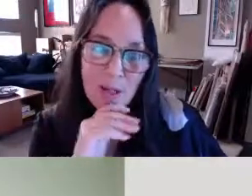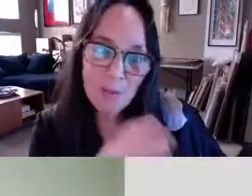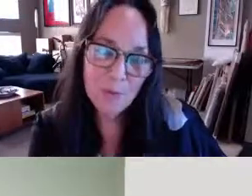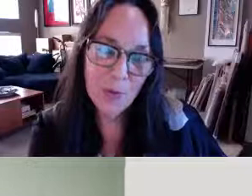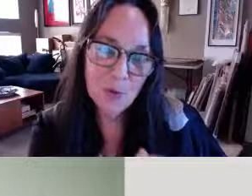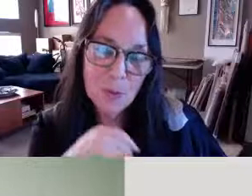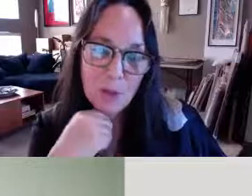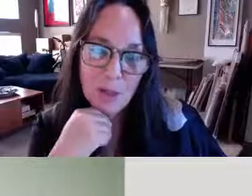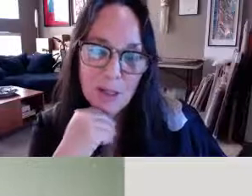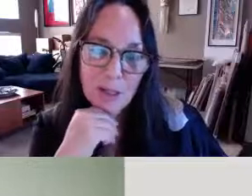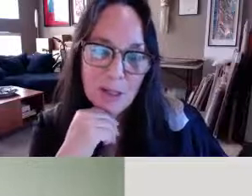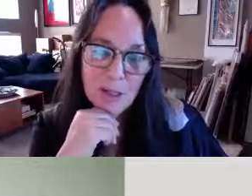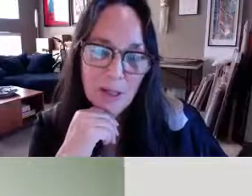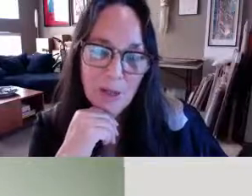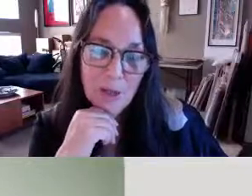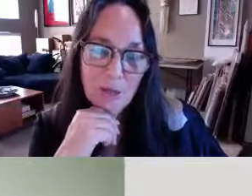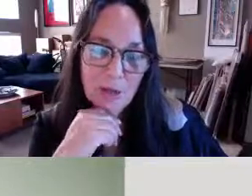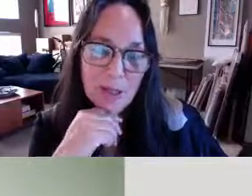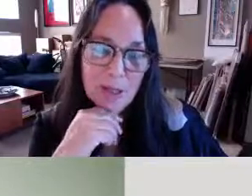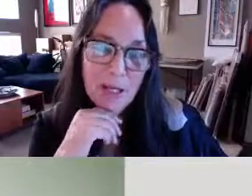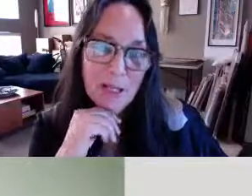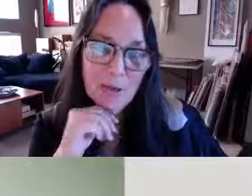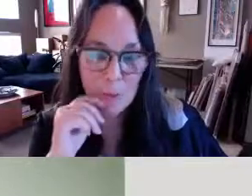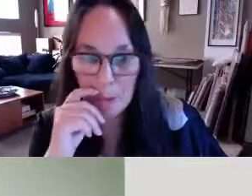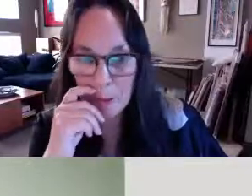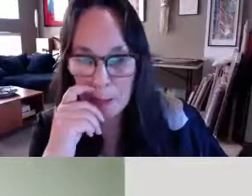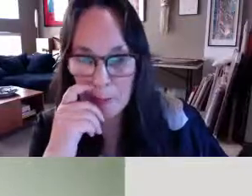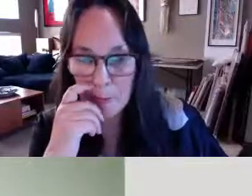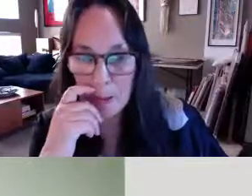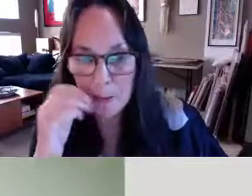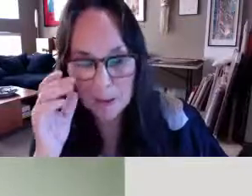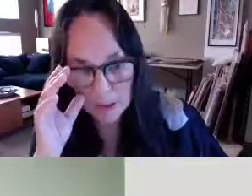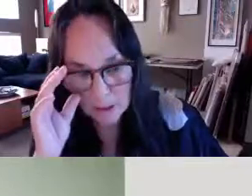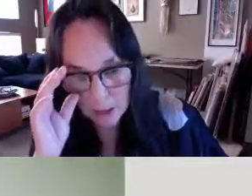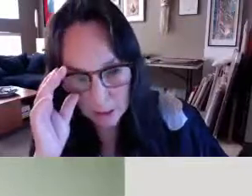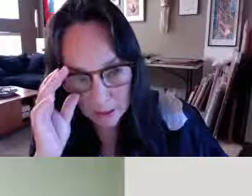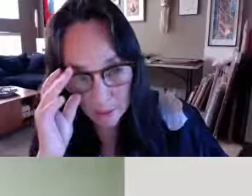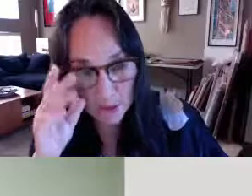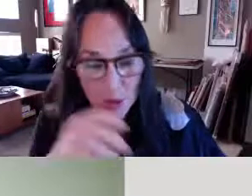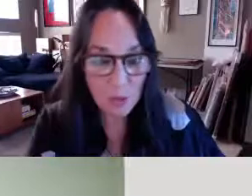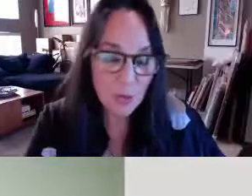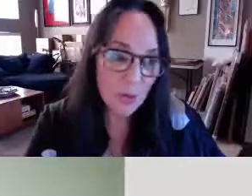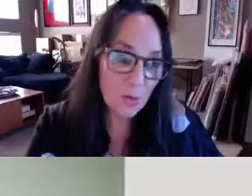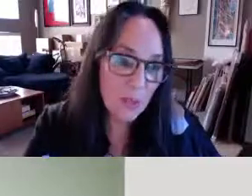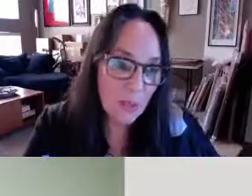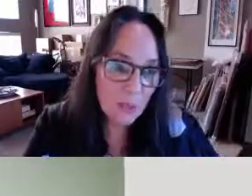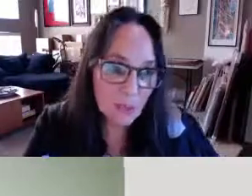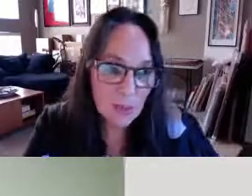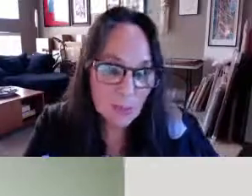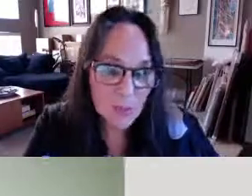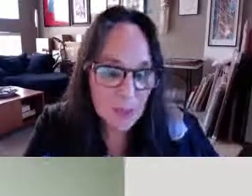with cultural belonging i shot that and then had it for a long time just in my studio completely